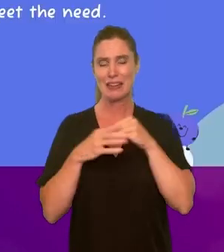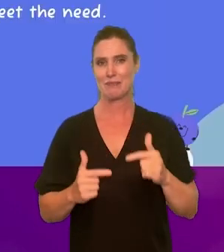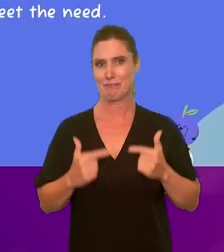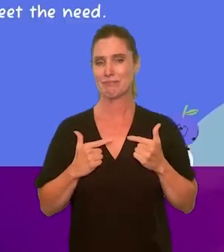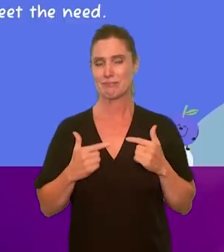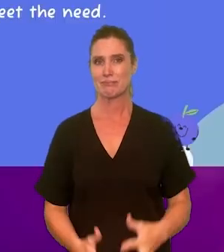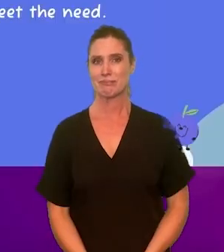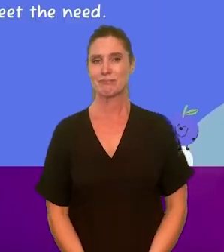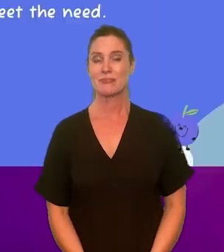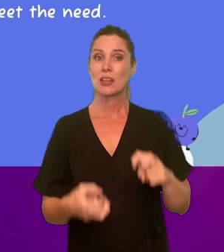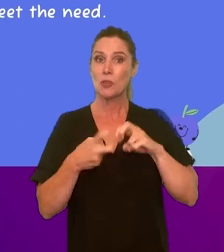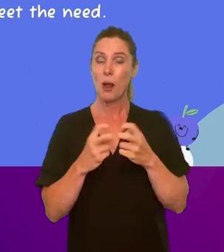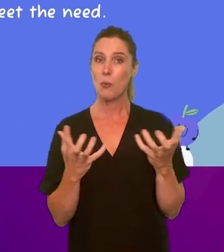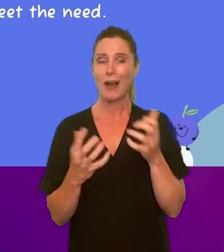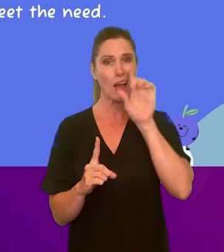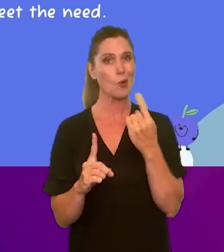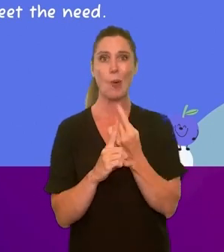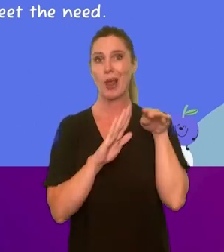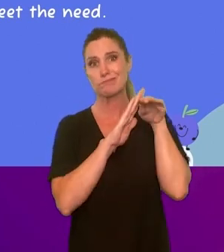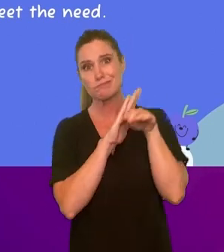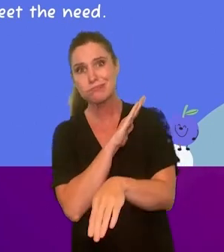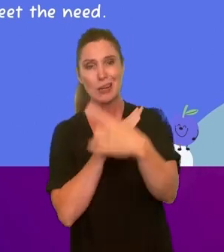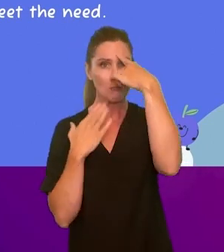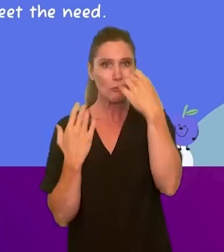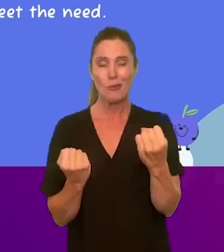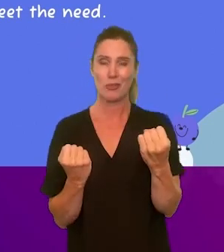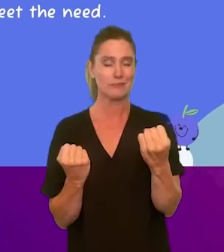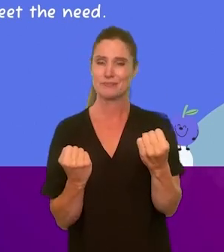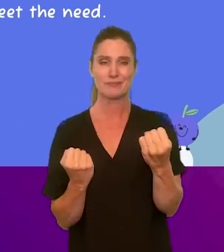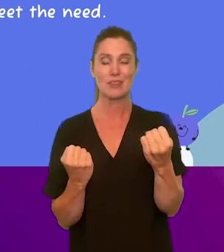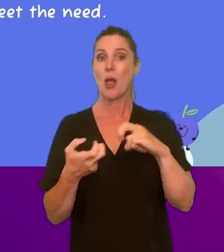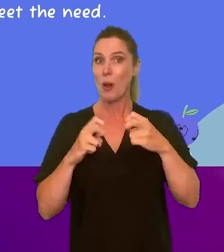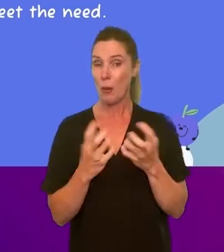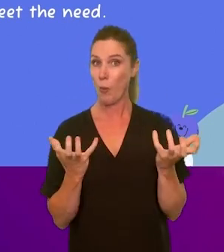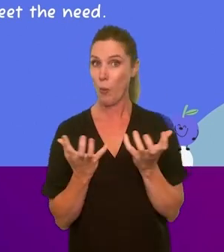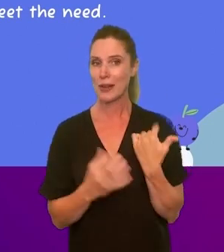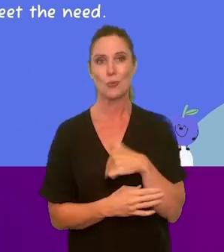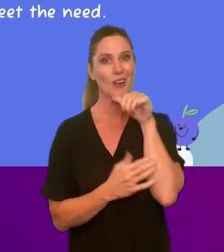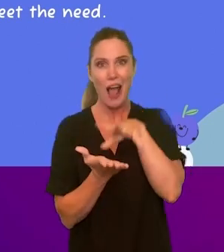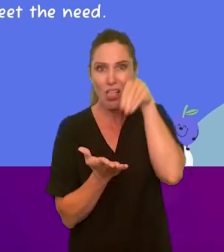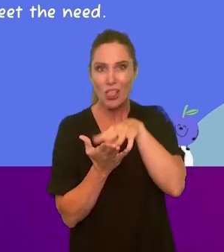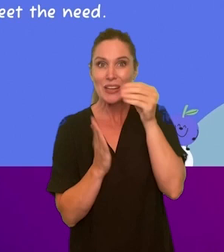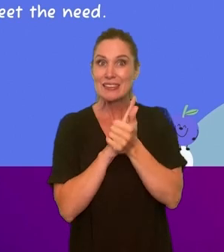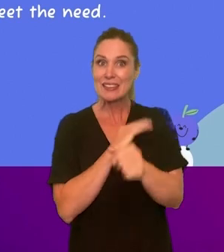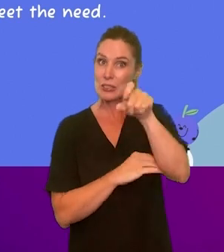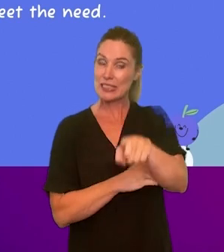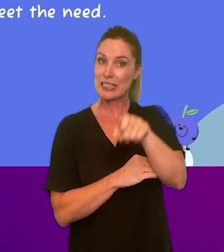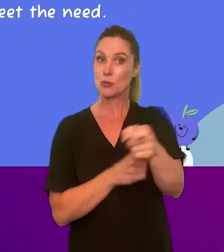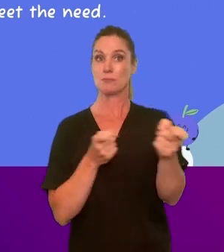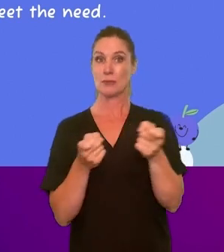The problem isn't just our declining level of mental health and wellbeing. The problem is that we're not learning the skills needed to manage these challenges